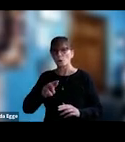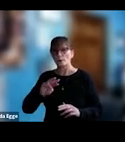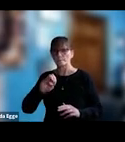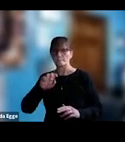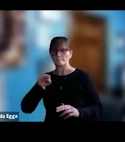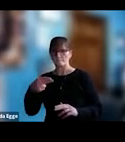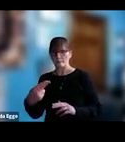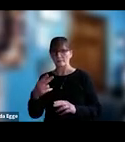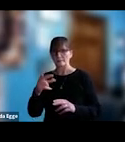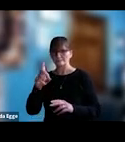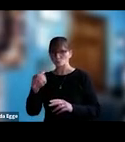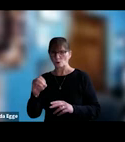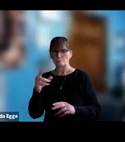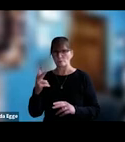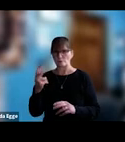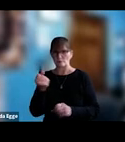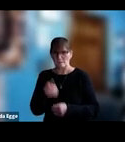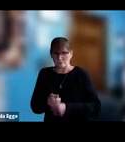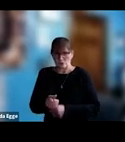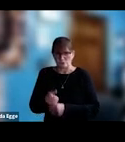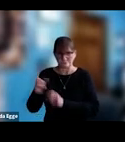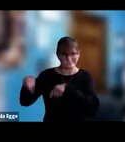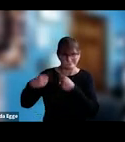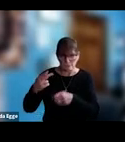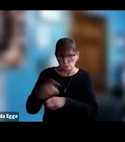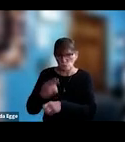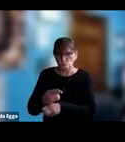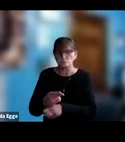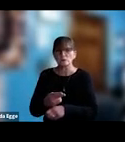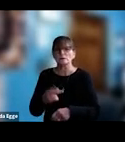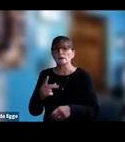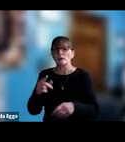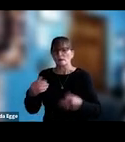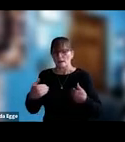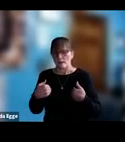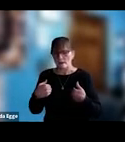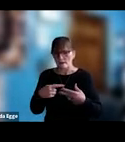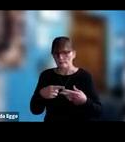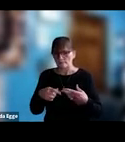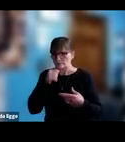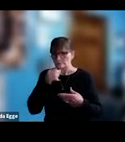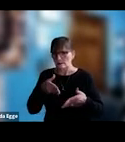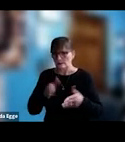We have 35 years of use with it as well. She's not allowed in the hospitals,